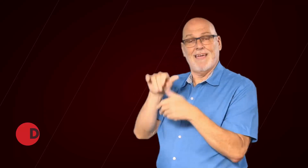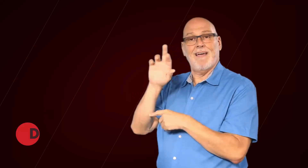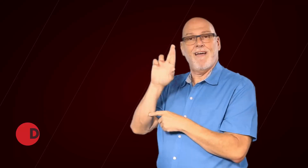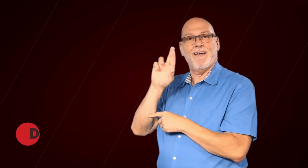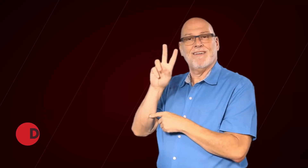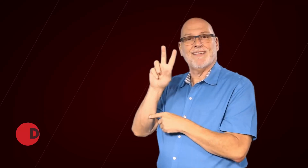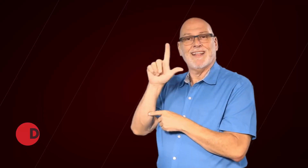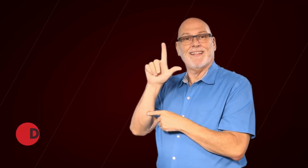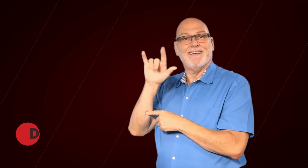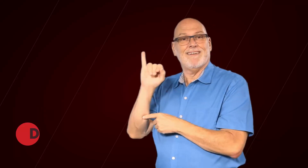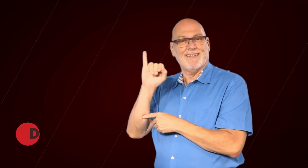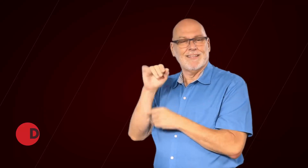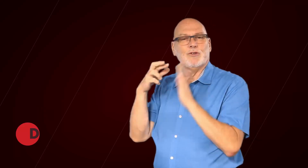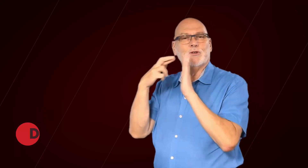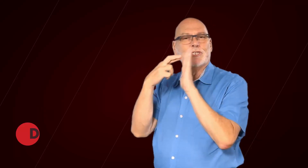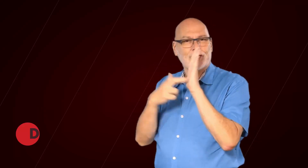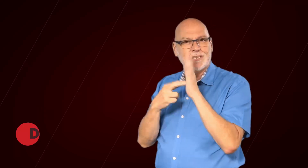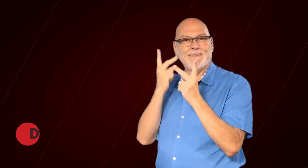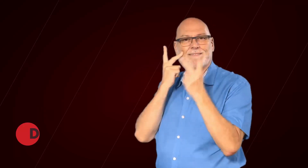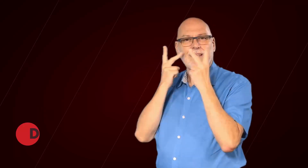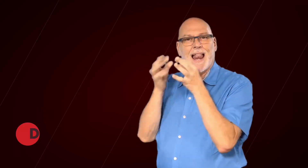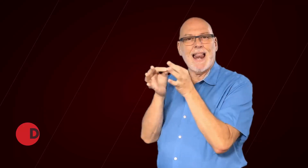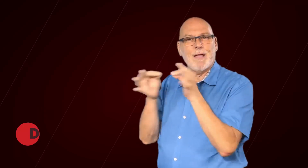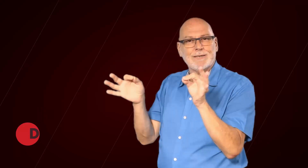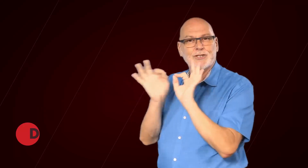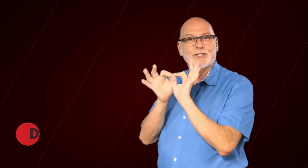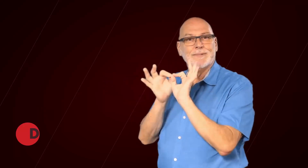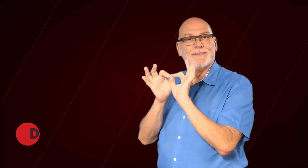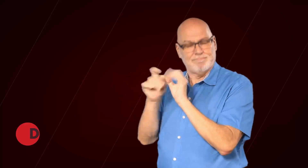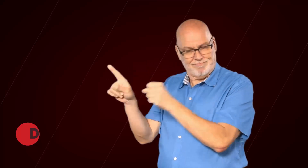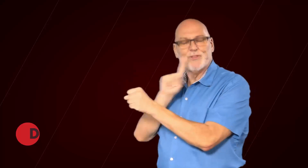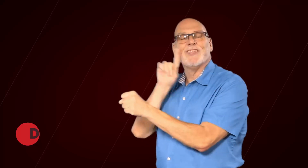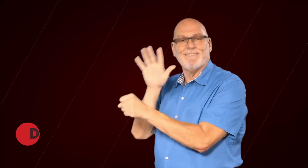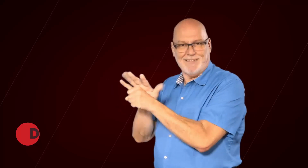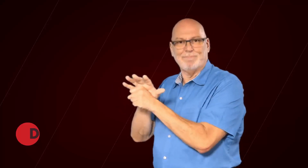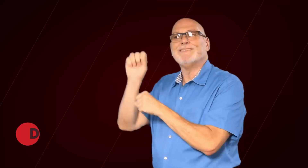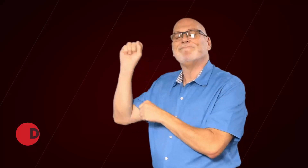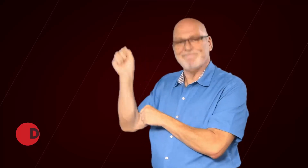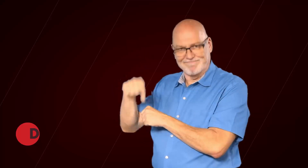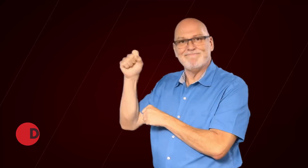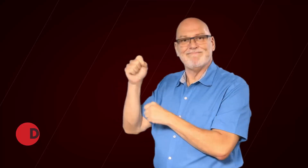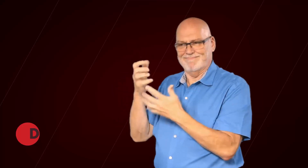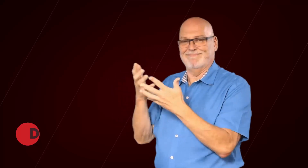from the school in August that a registered visual language interpreter (RVLI)